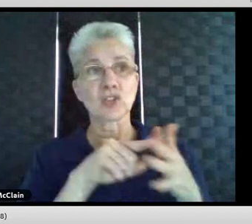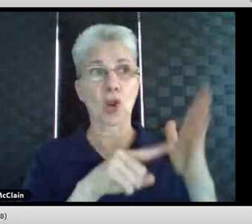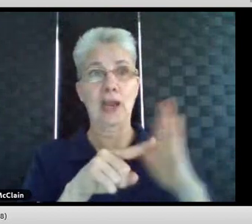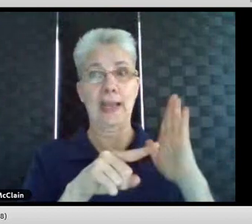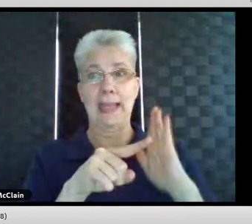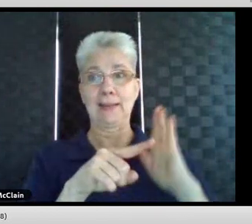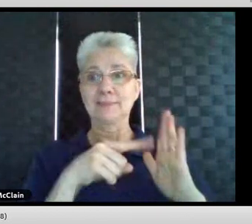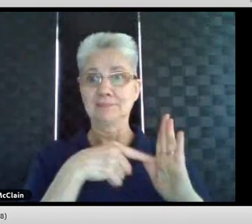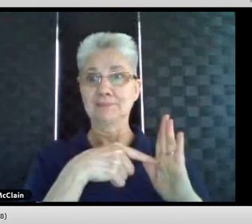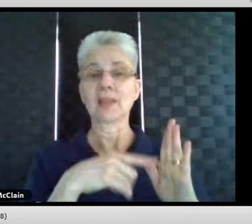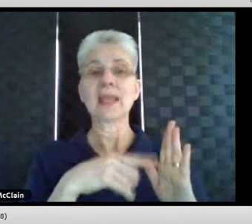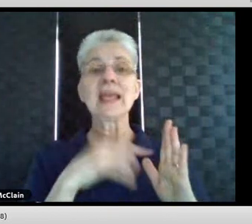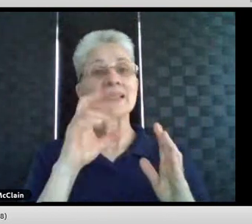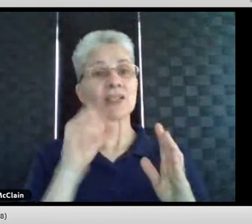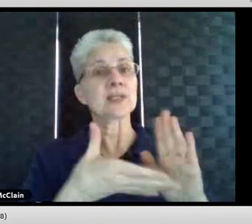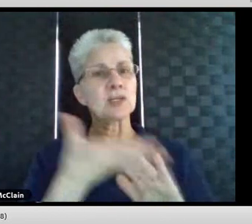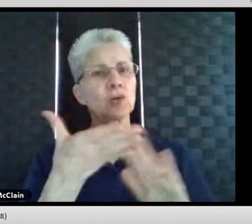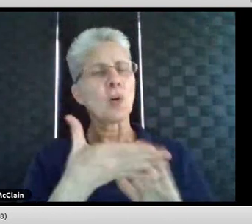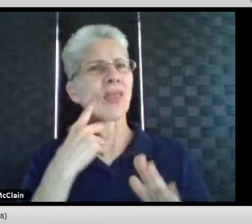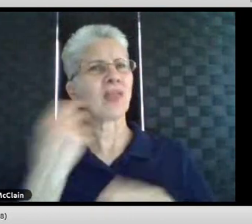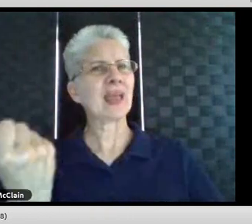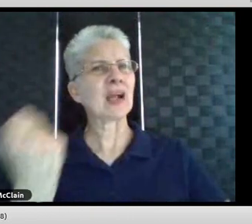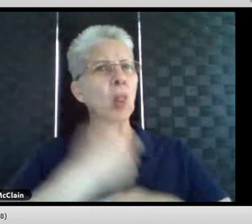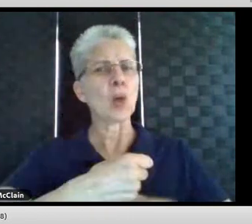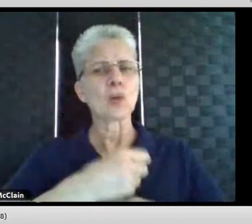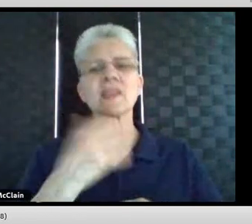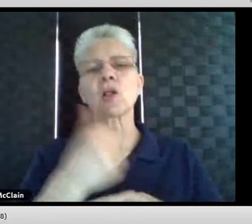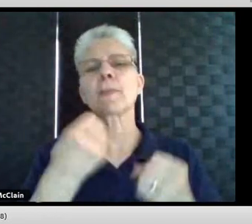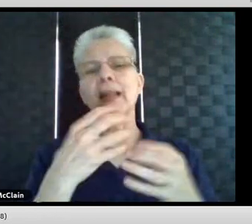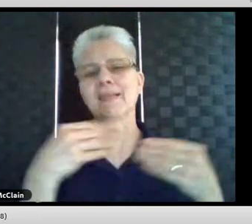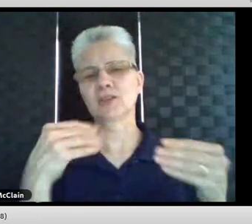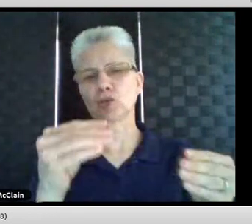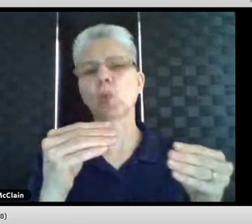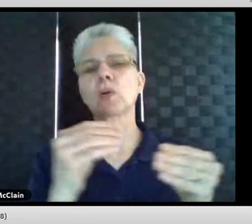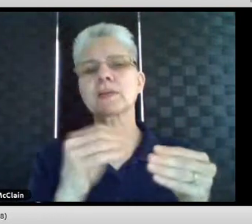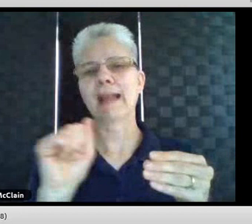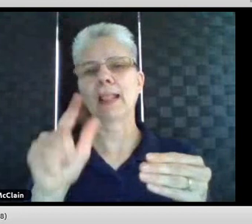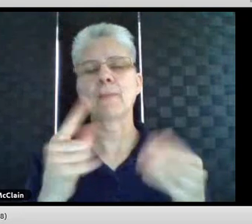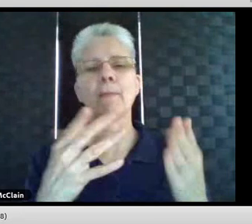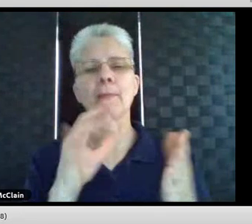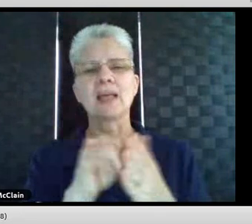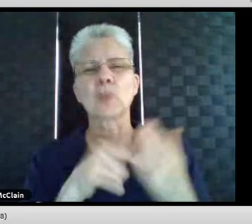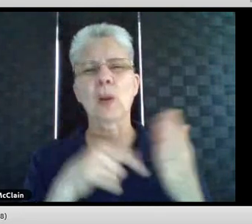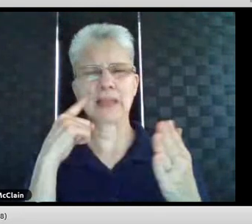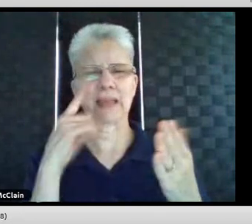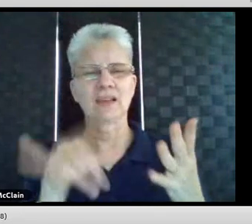"Sears is still going." Okay, I thought they closed. They closed a lot of their stores in Alabama. Maybe that's what I was thinking.